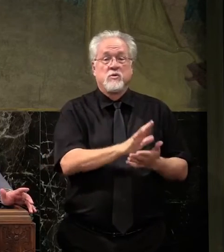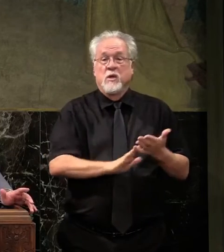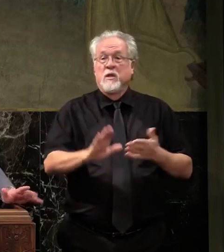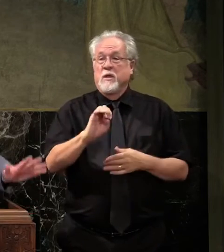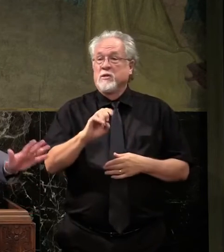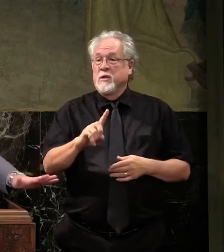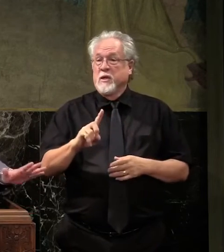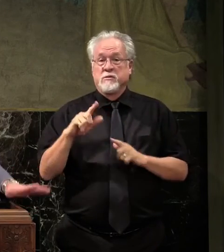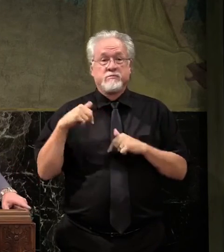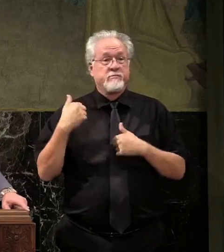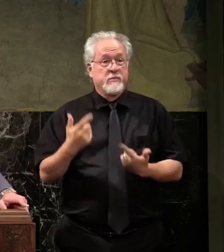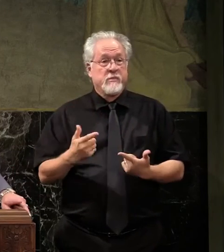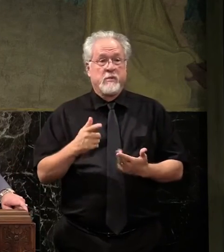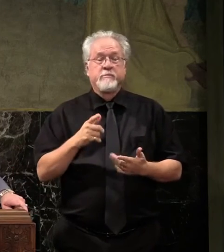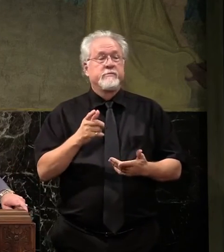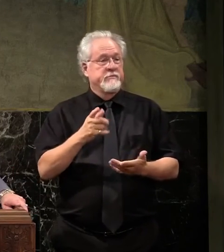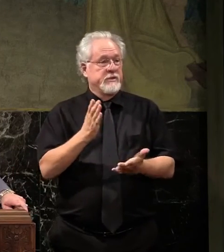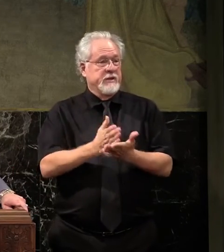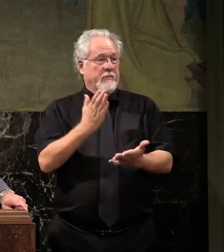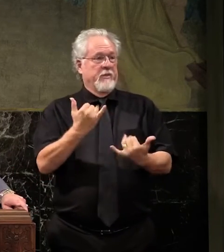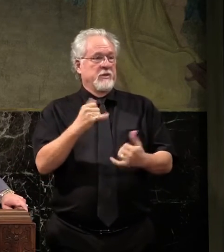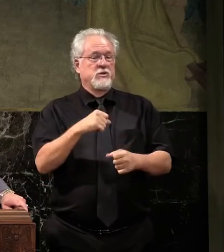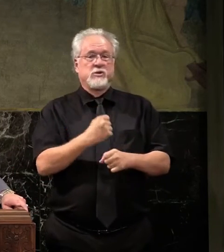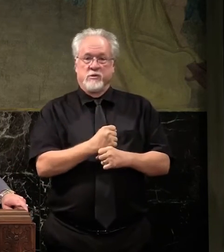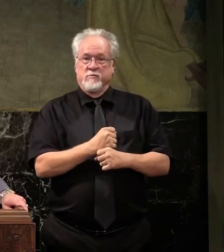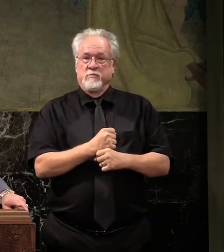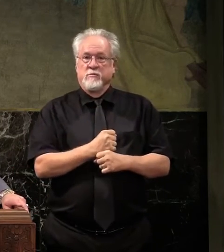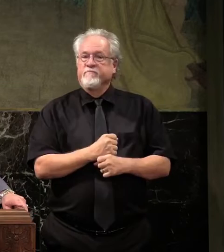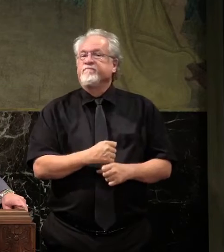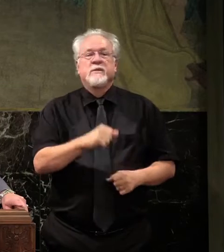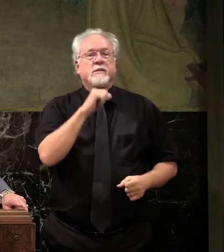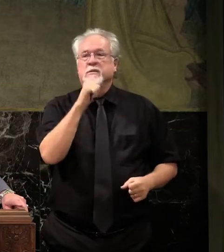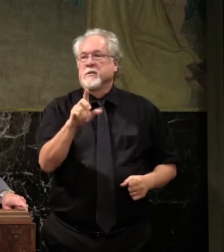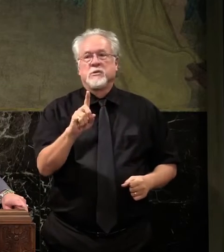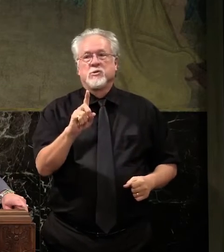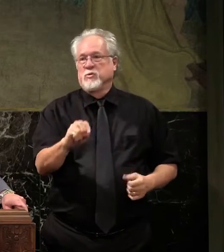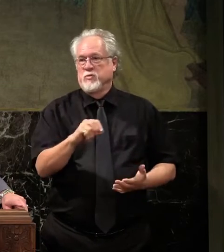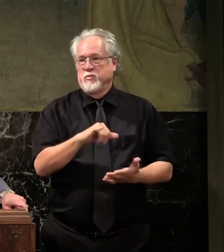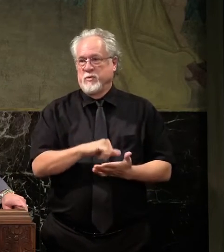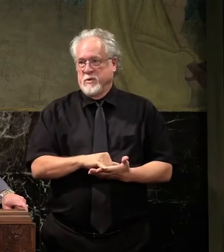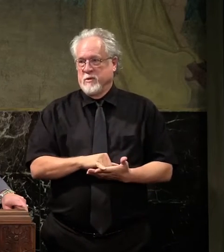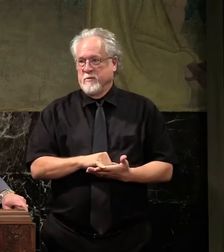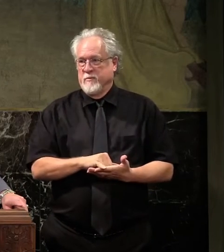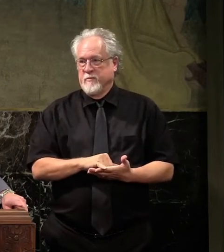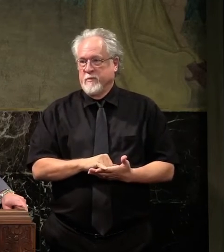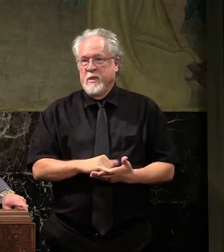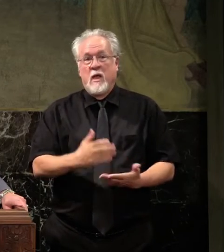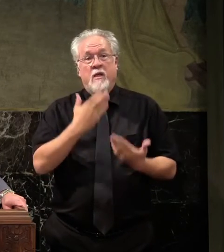Well that ended this year, we're not going to do that thanks to the hard work